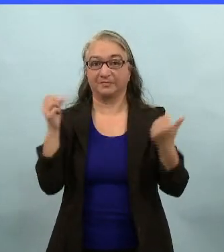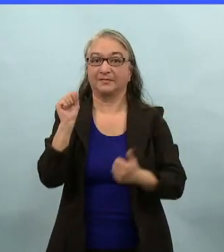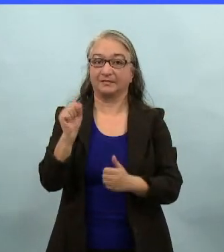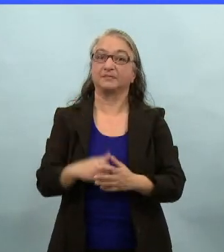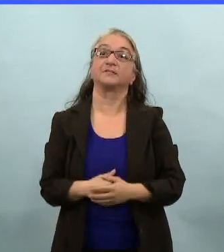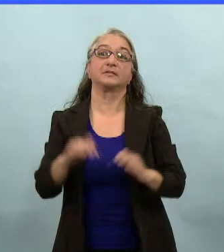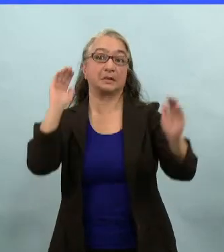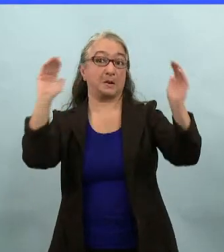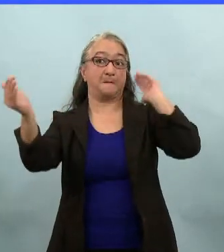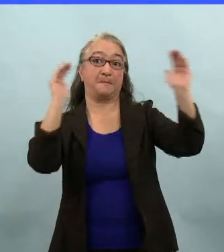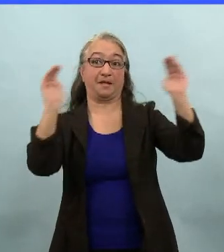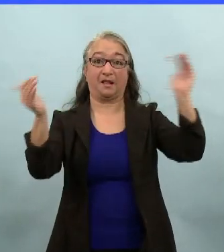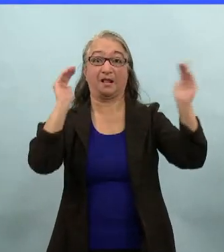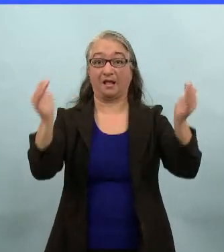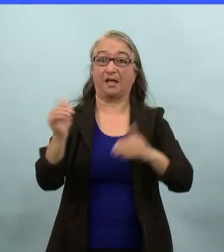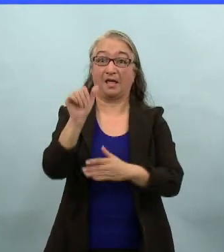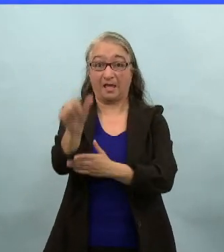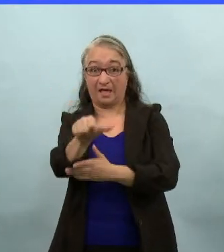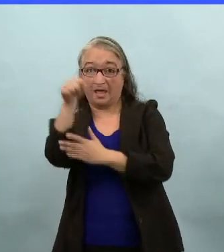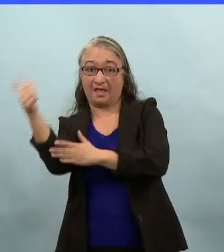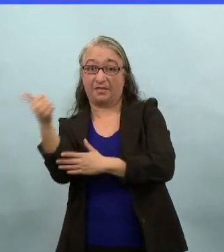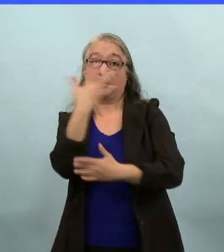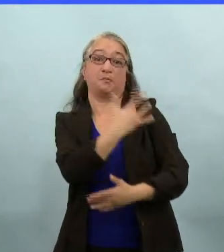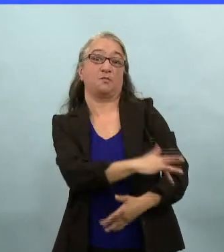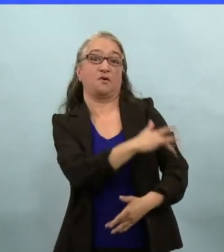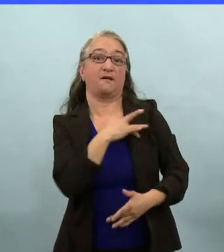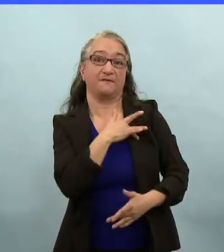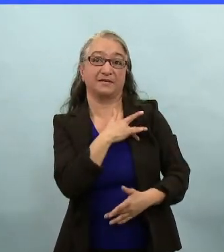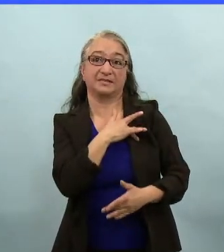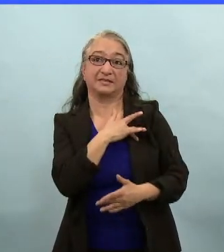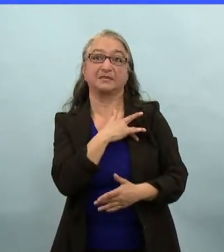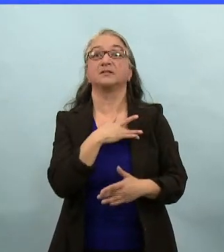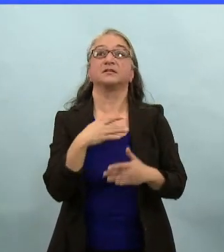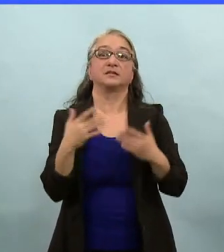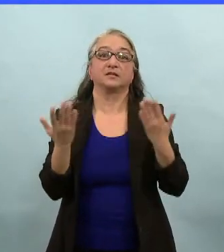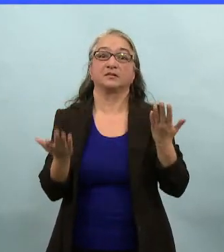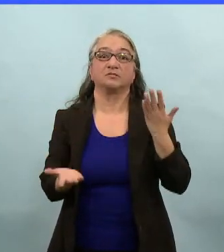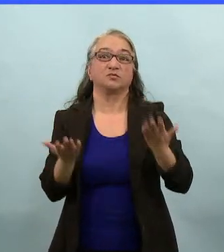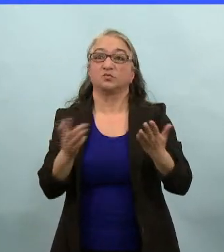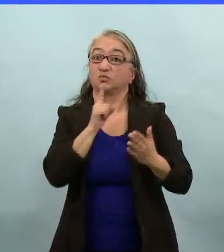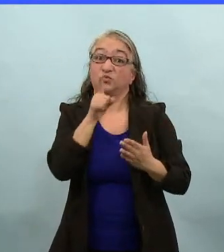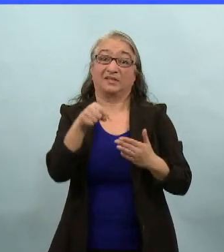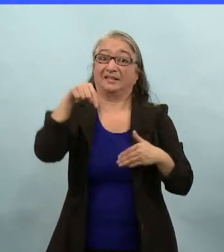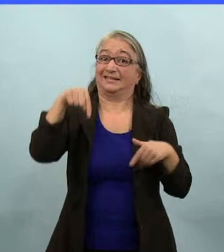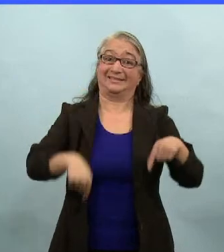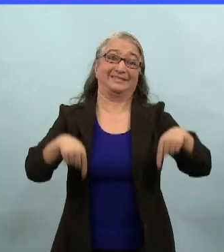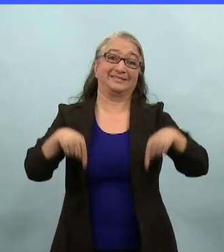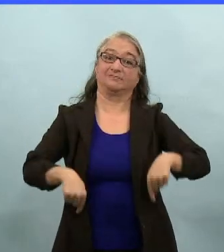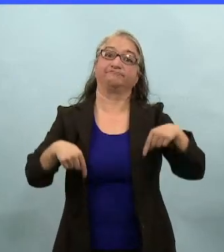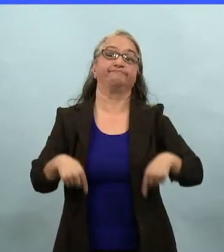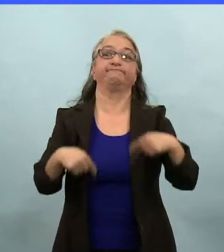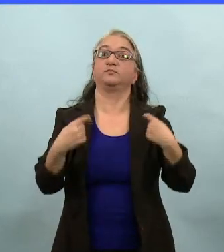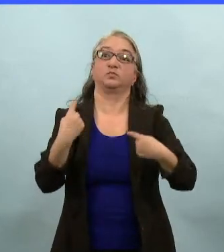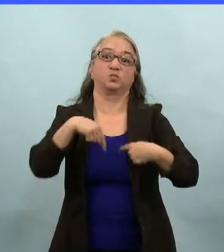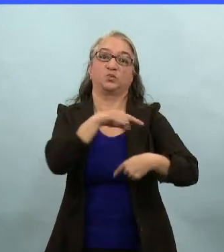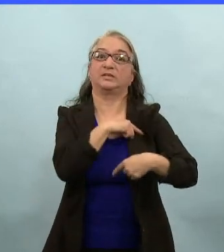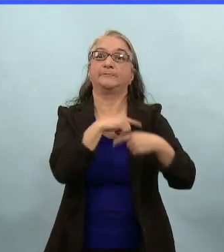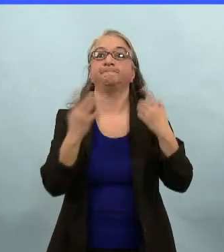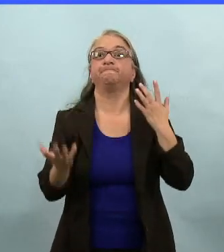beginning where it was really you know a lot of of emphasis was put solely at the the feet of public